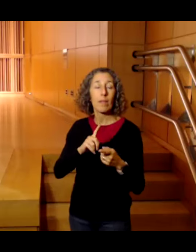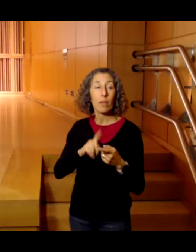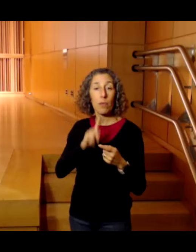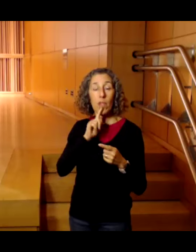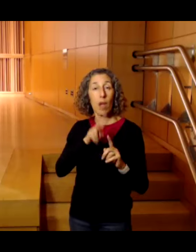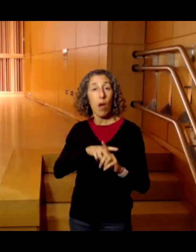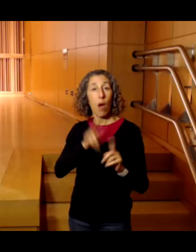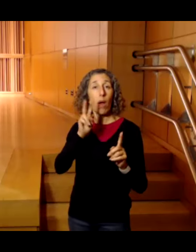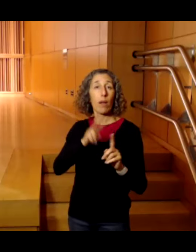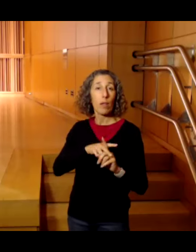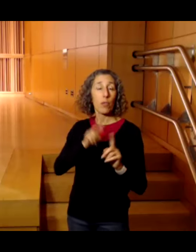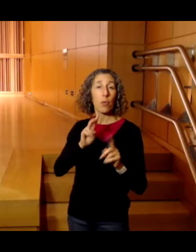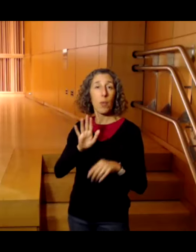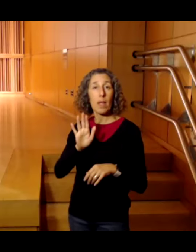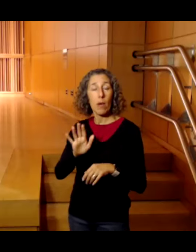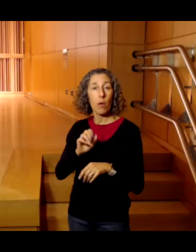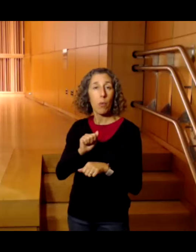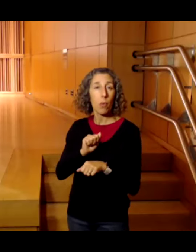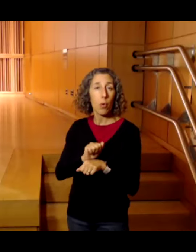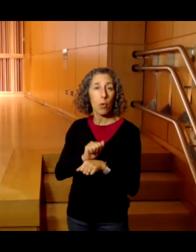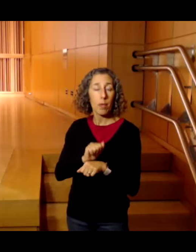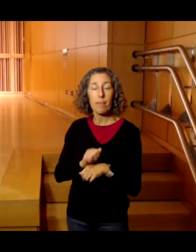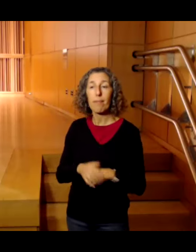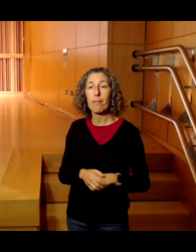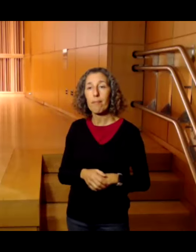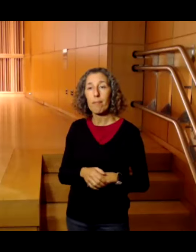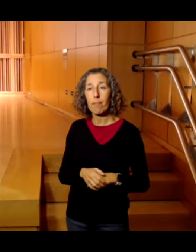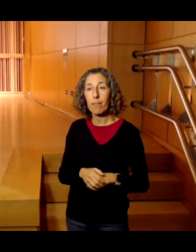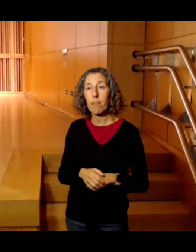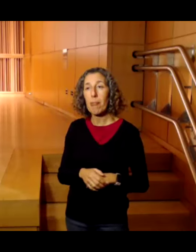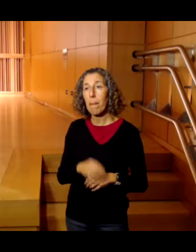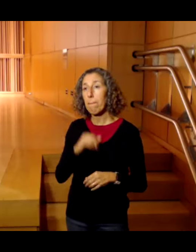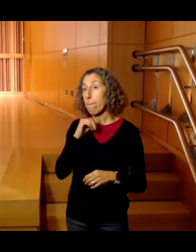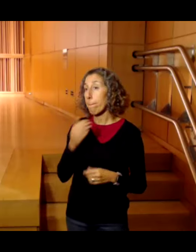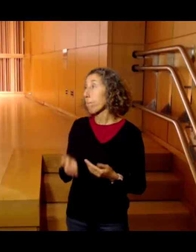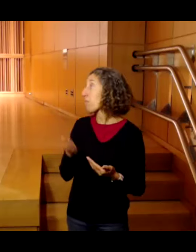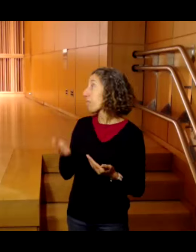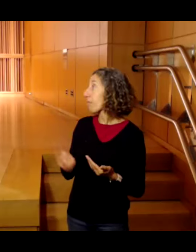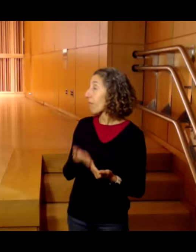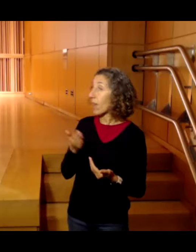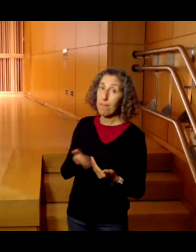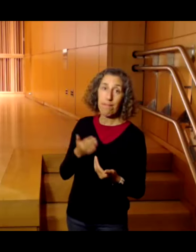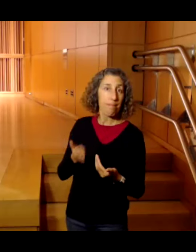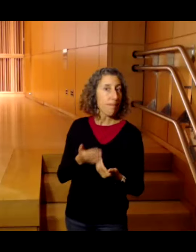warped and warping design. This is no easy matter. Or, put another way.